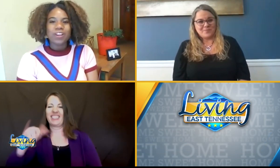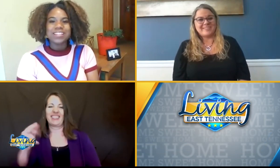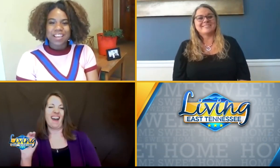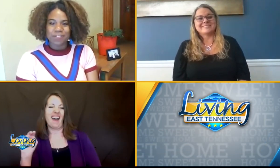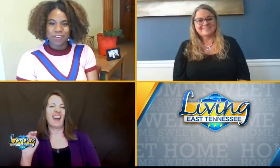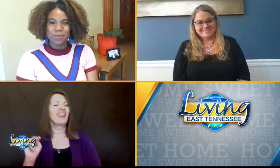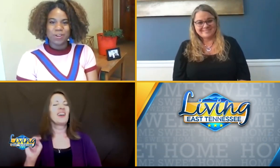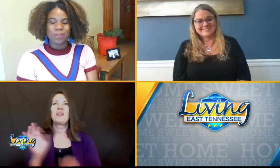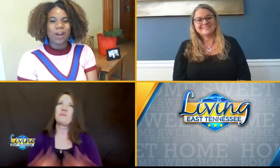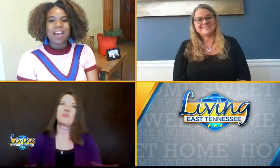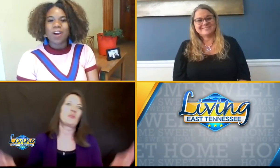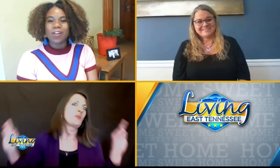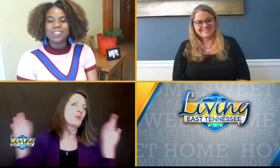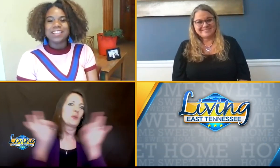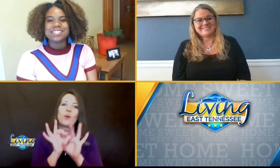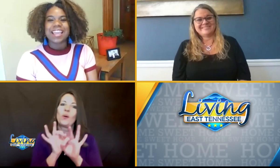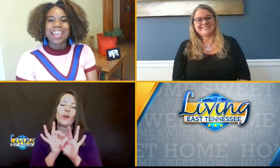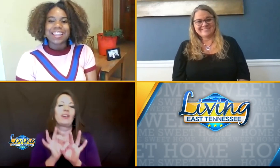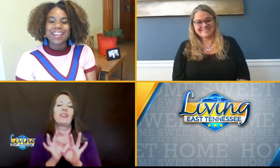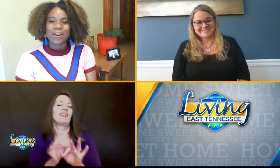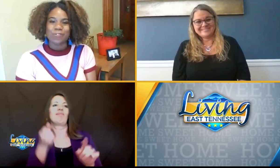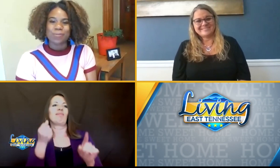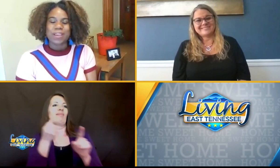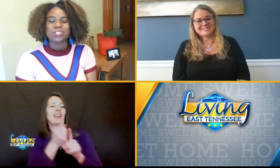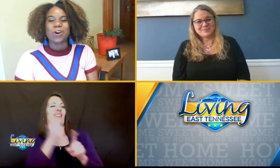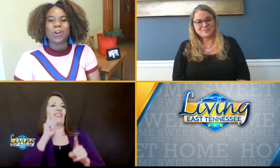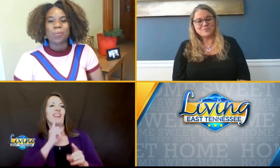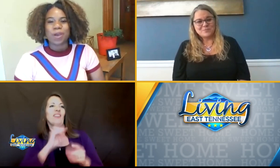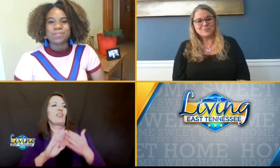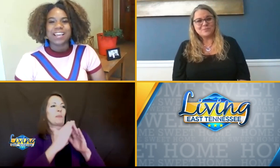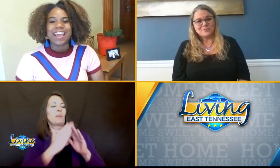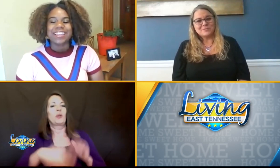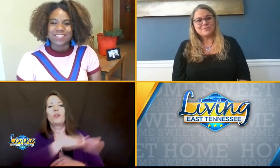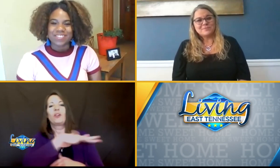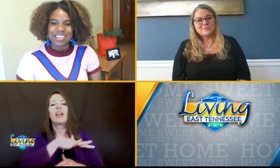LISTED, DO NOT FORGET HASHTAG Y SIGN, THAT IS A GREAT